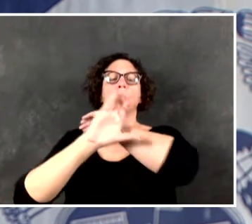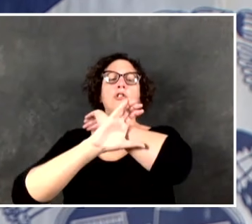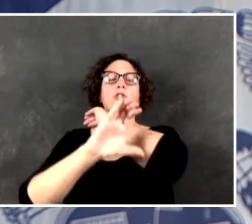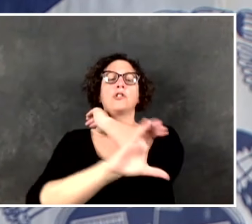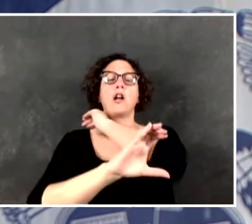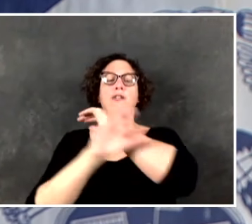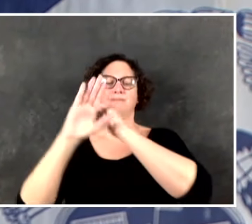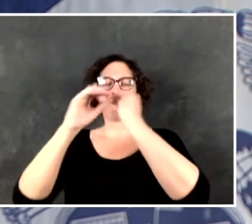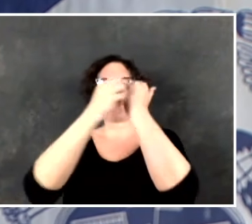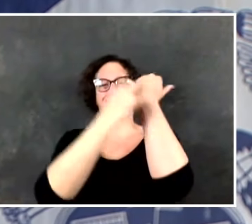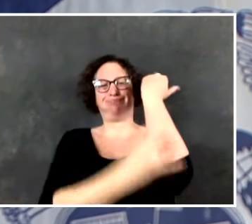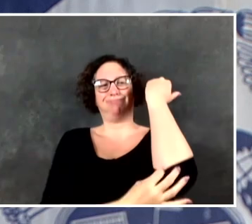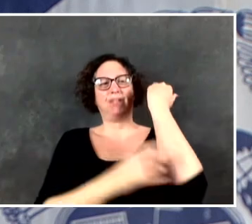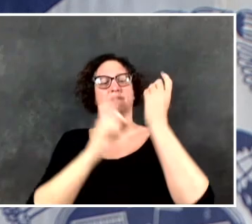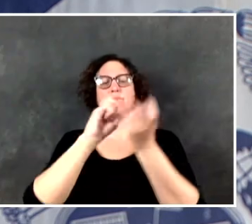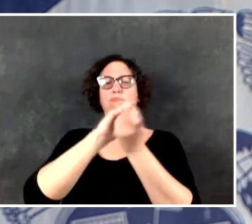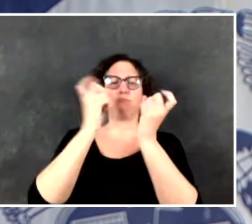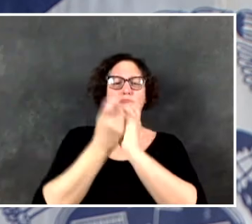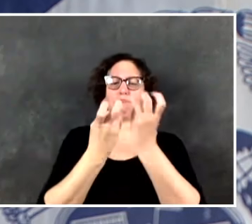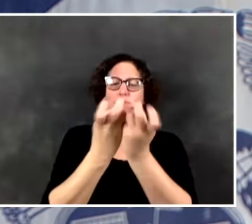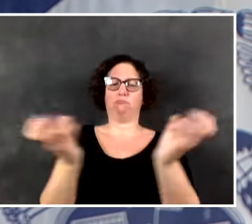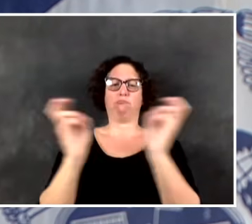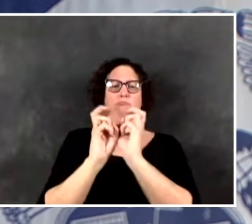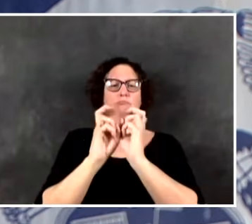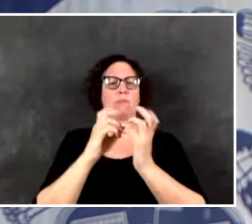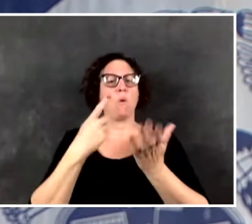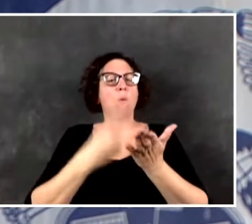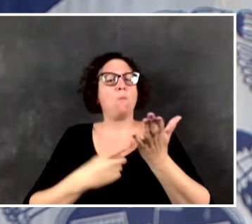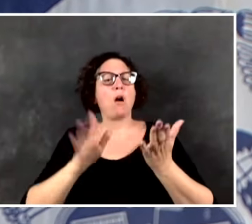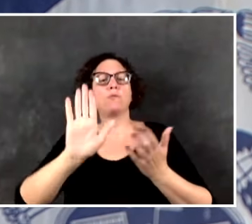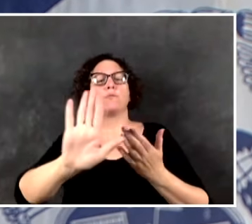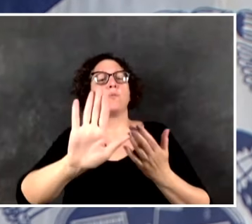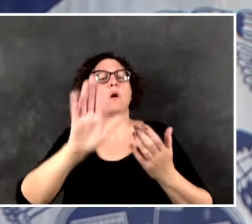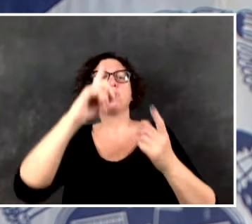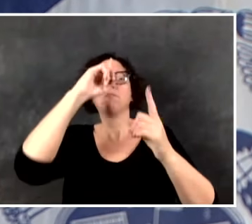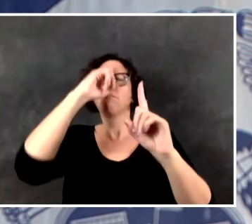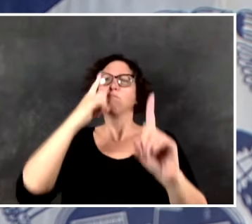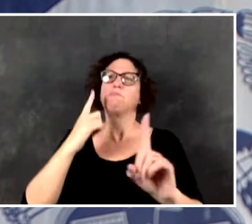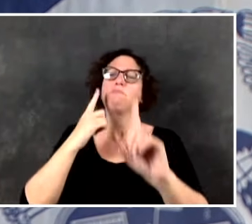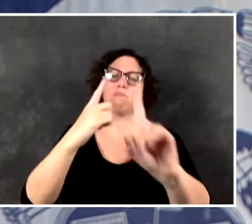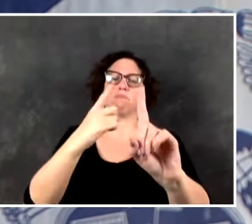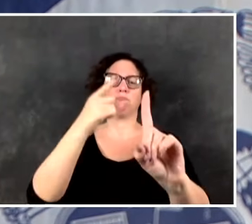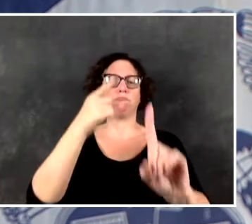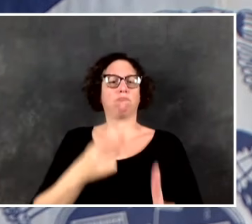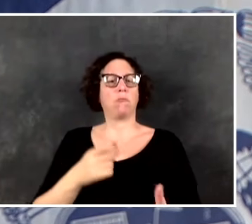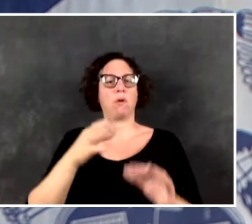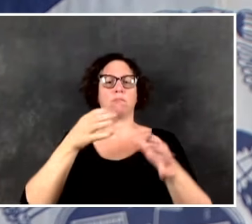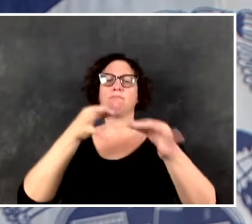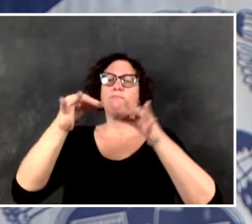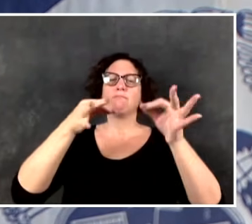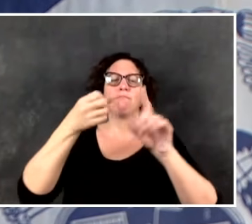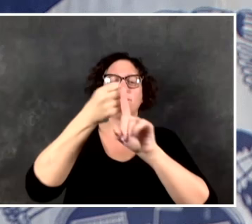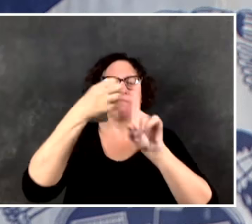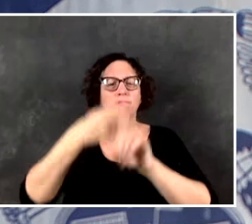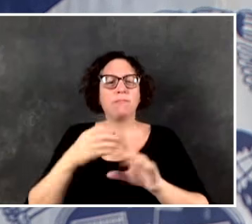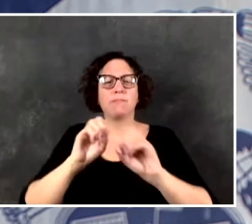I WANTED TO ASK A LITTLE MORE ABOUT THE CHARTER COMMISSION. WHAT DOOU Y